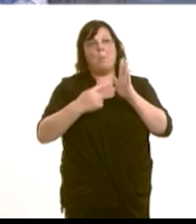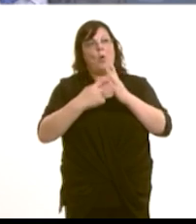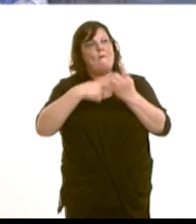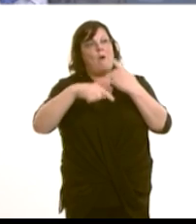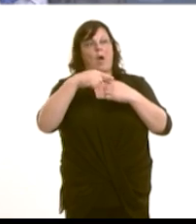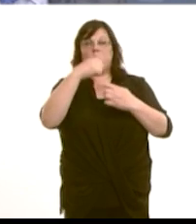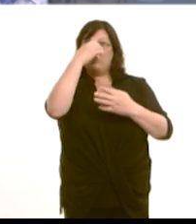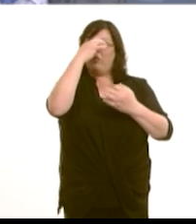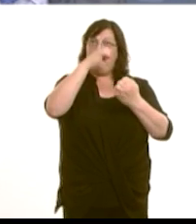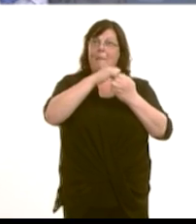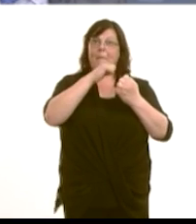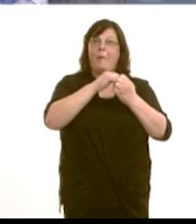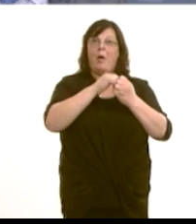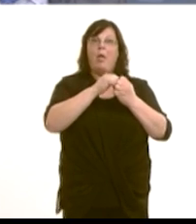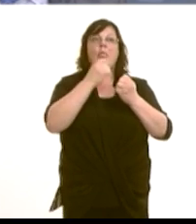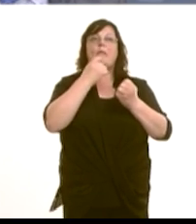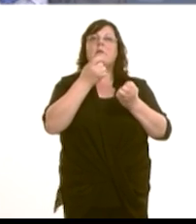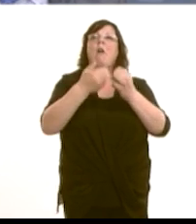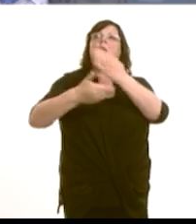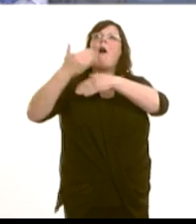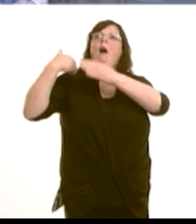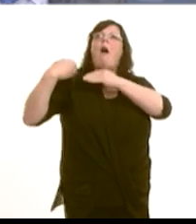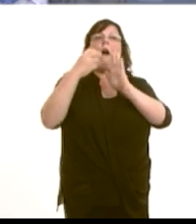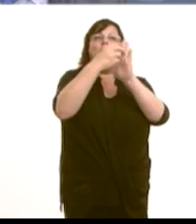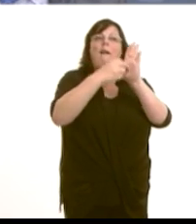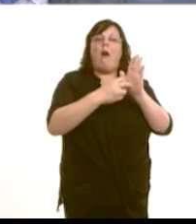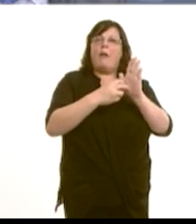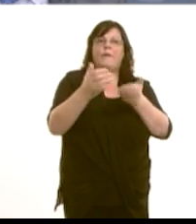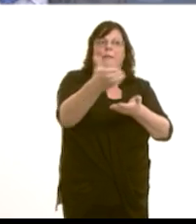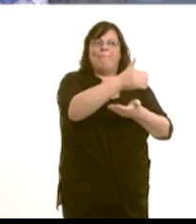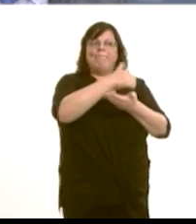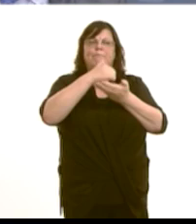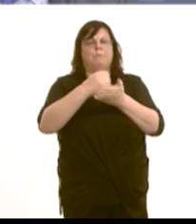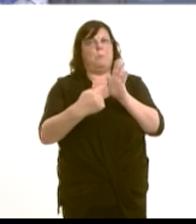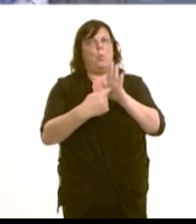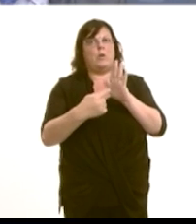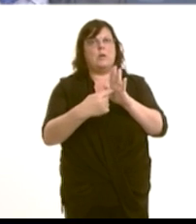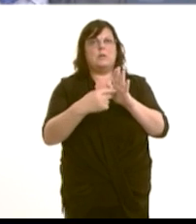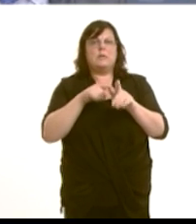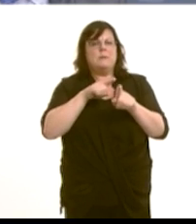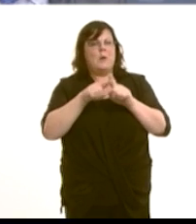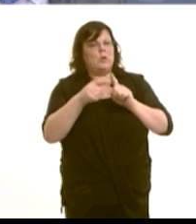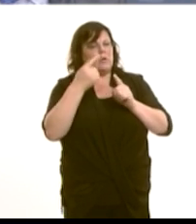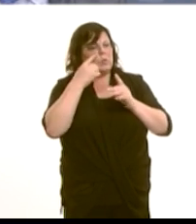archives services play, particularly in helping today's generation keep in touch with their past.